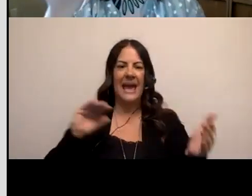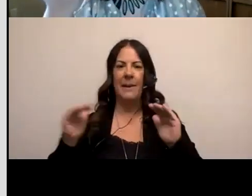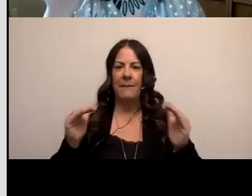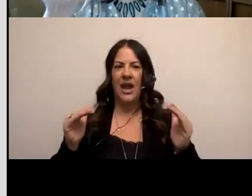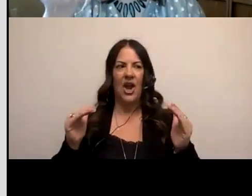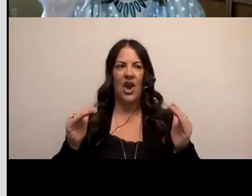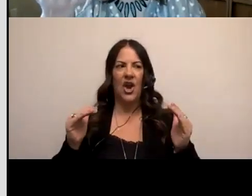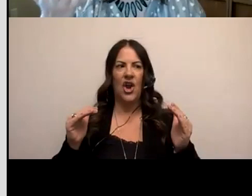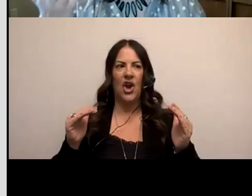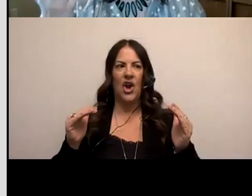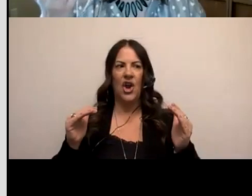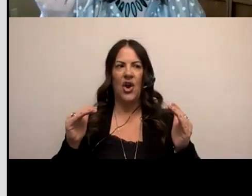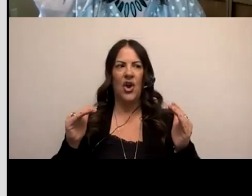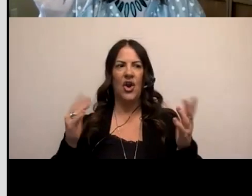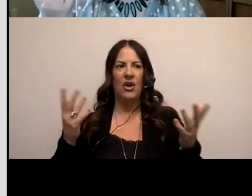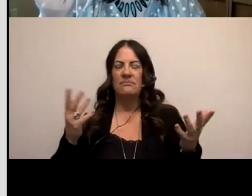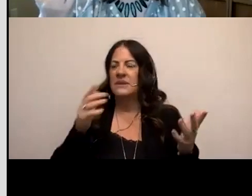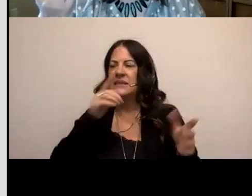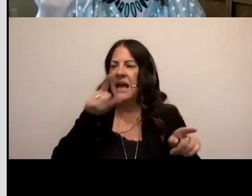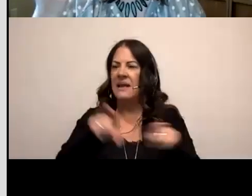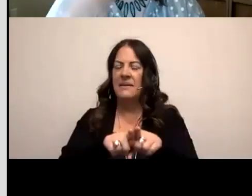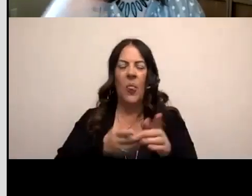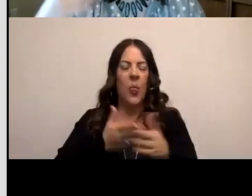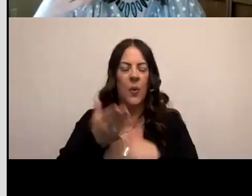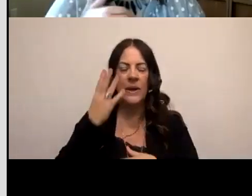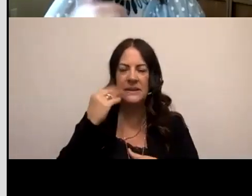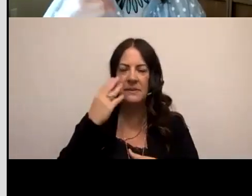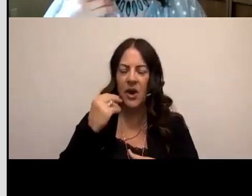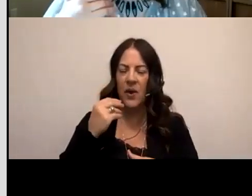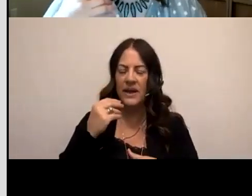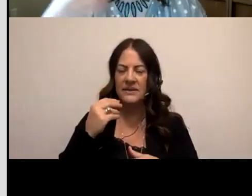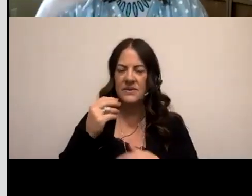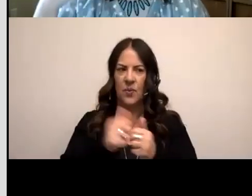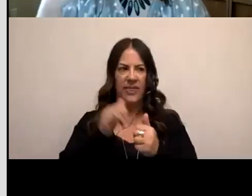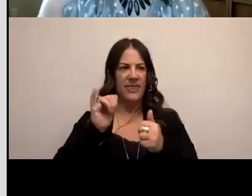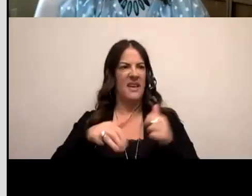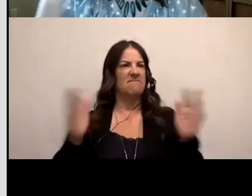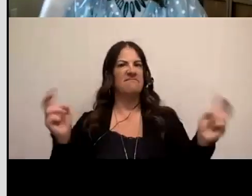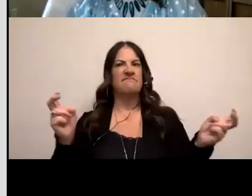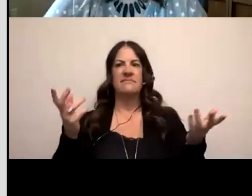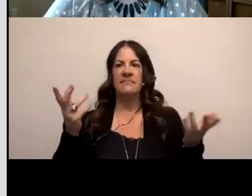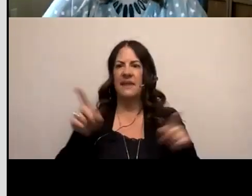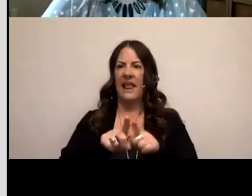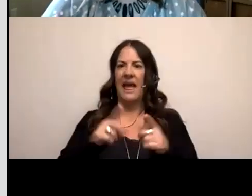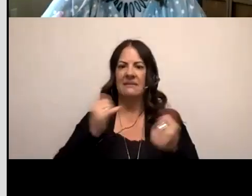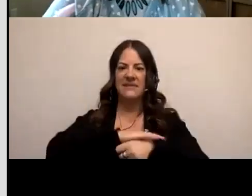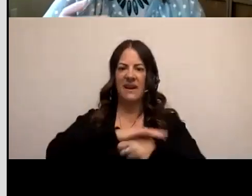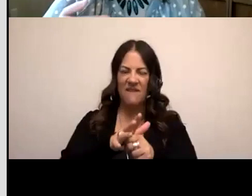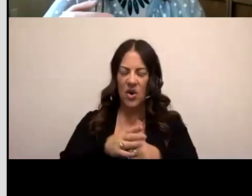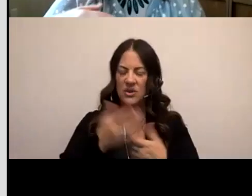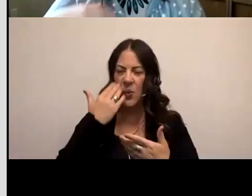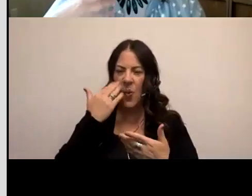WE'RE EXPERIENCING WE HAVE NO EXPERIENCE WE DON'T HAVE A HANDBOOK HOW TO HANDLE THESE